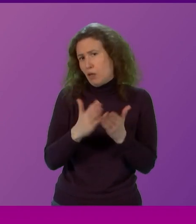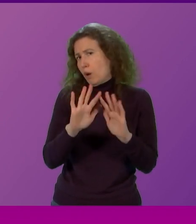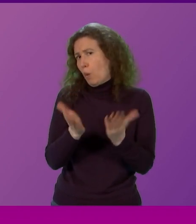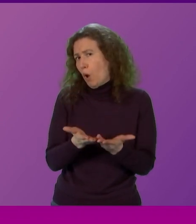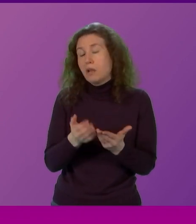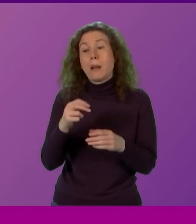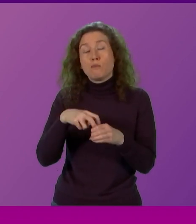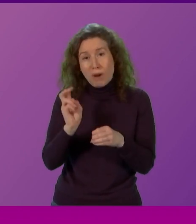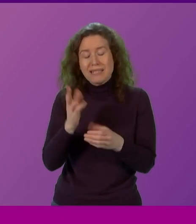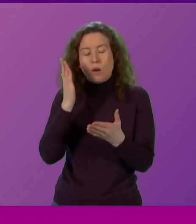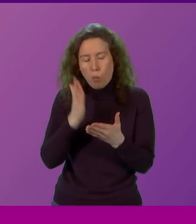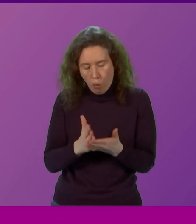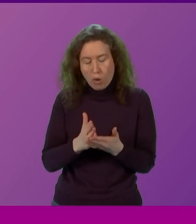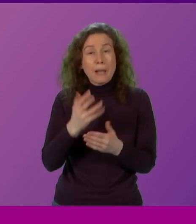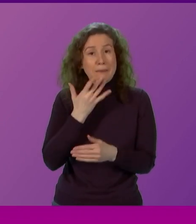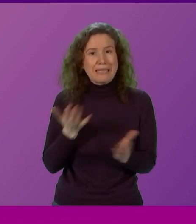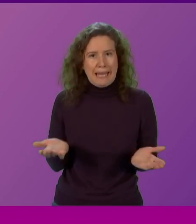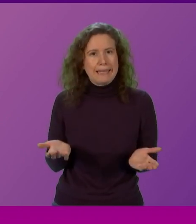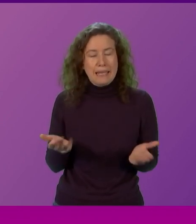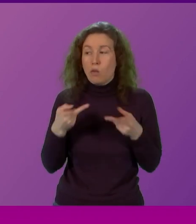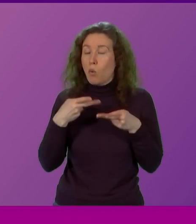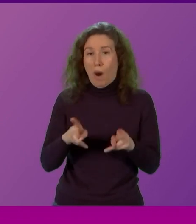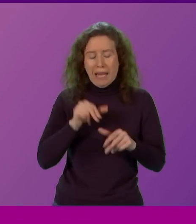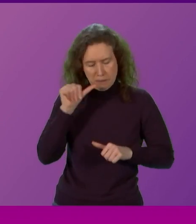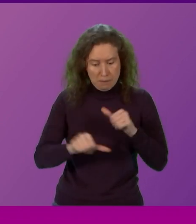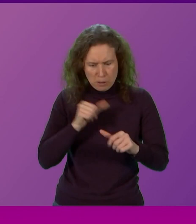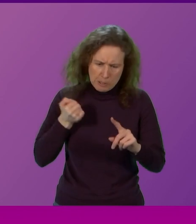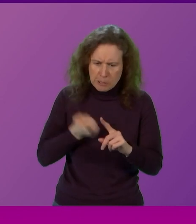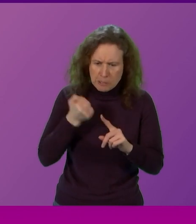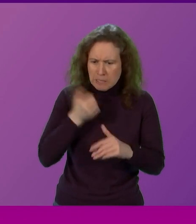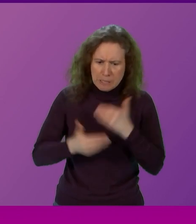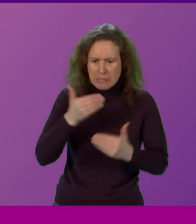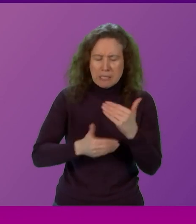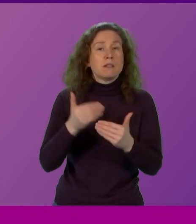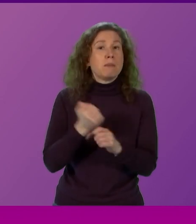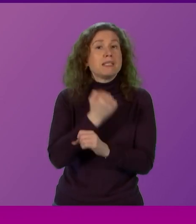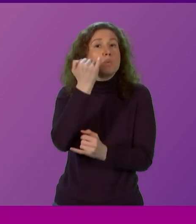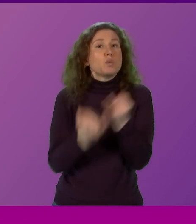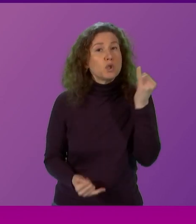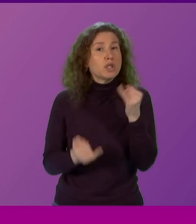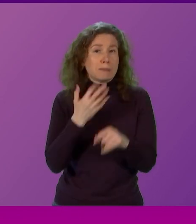Brexit was a mistake, and the way in which it has been pursued by the UK Government has compounded that error.